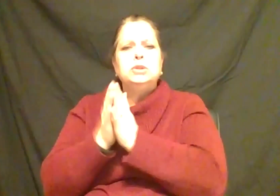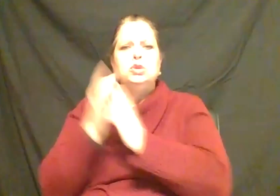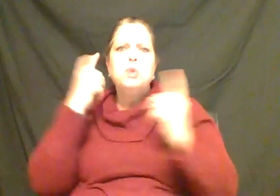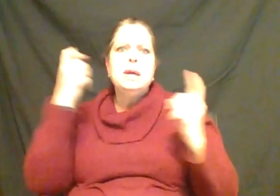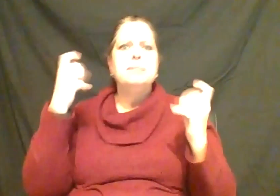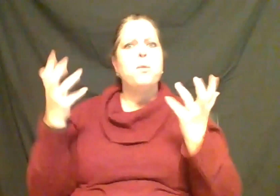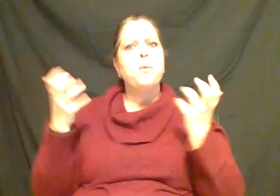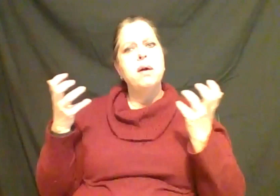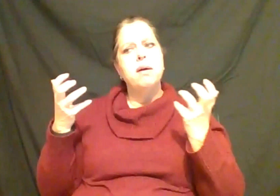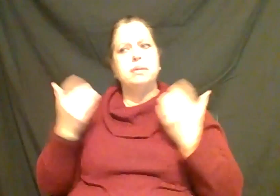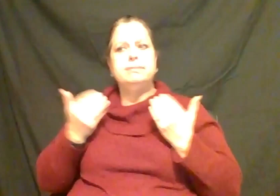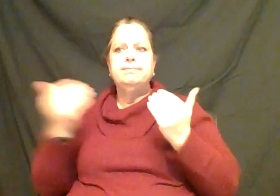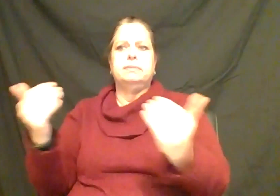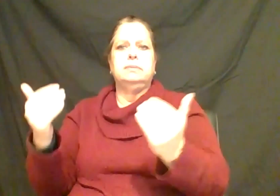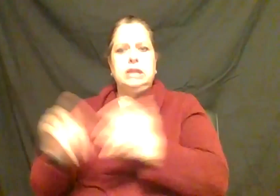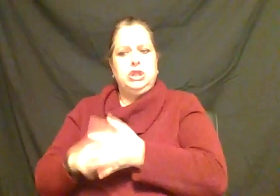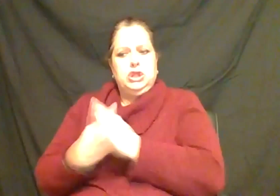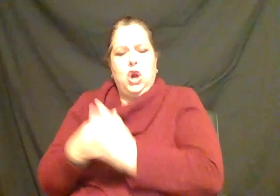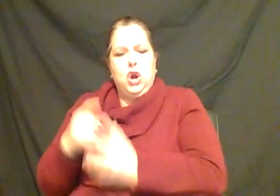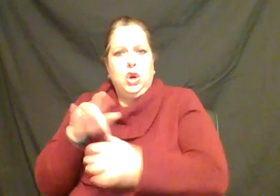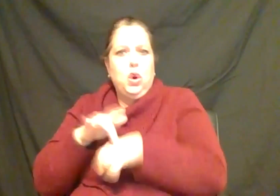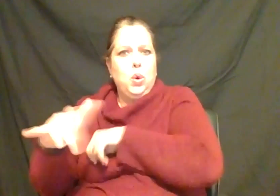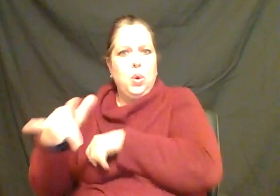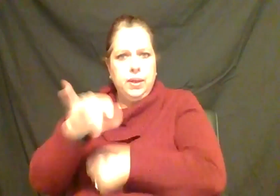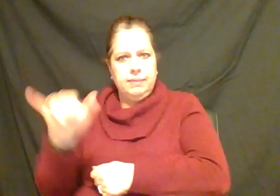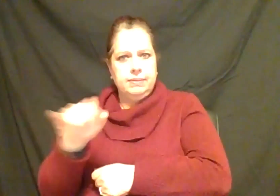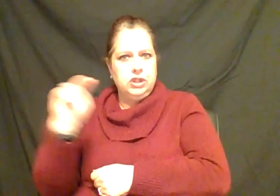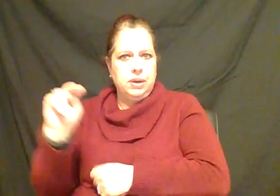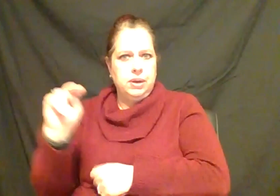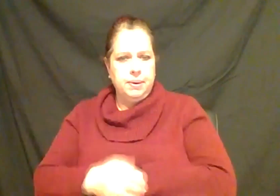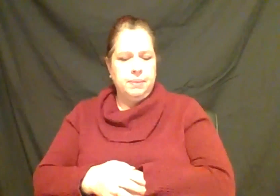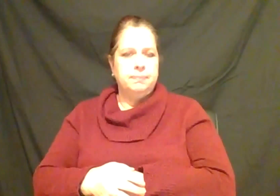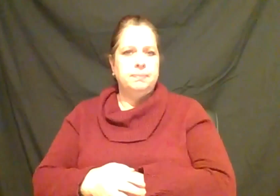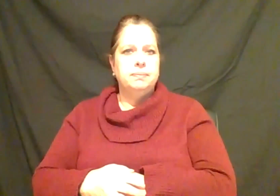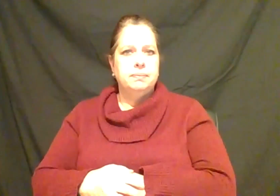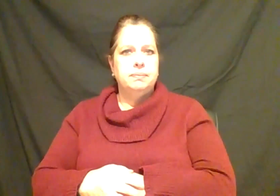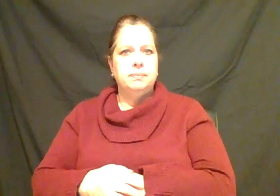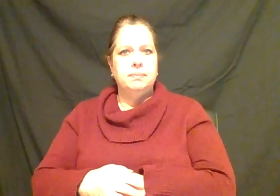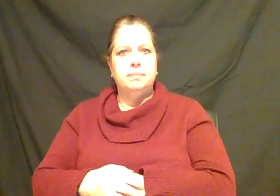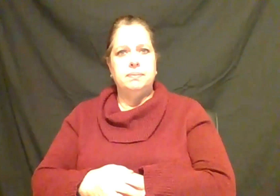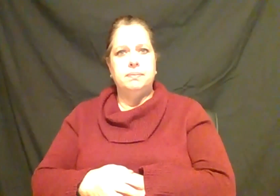pathway needs to be started in january goes back to what you've both been mentioning it's a lot